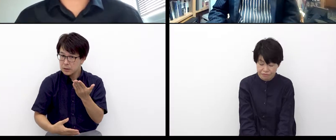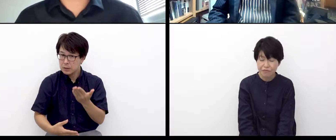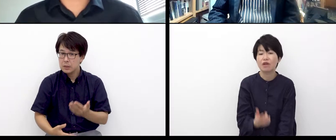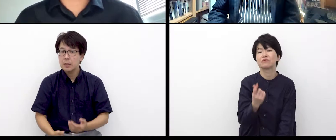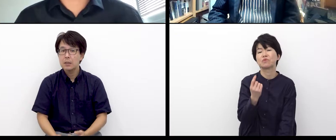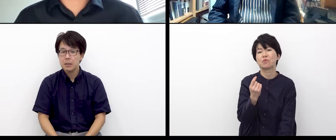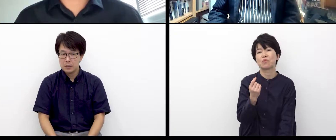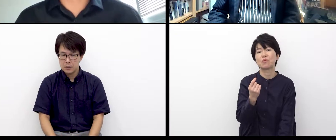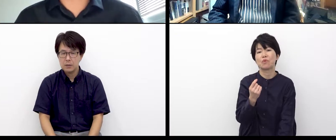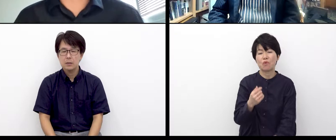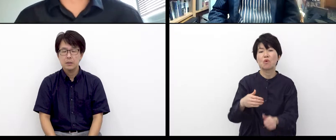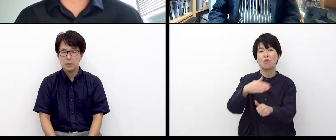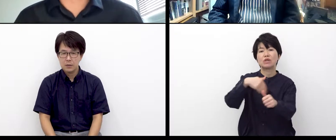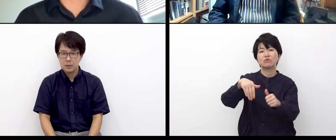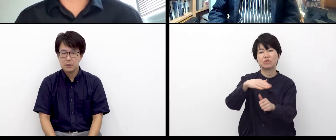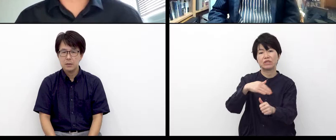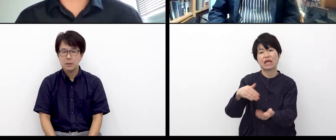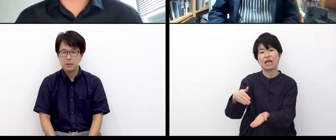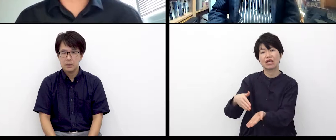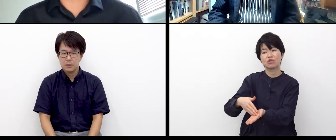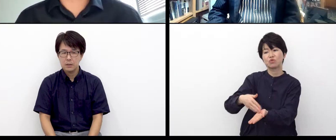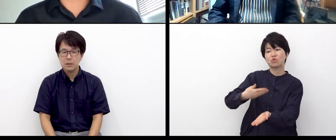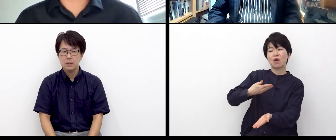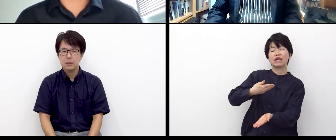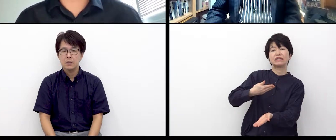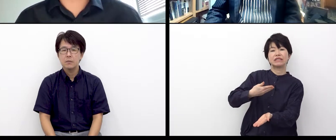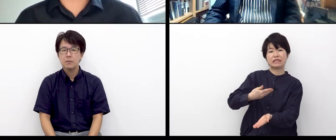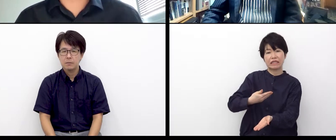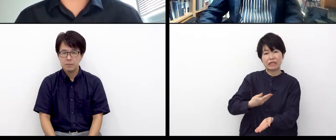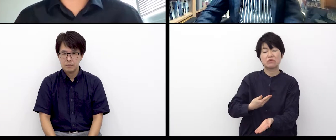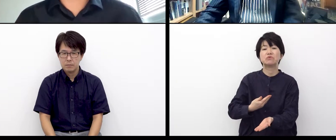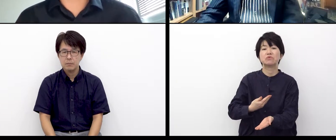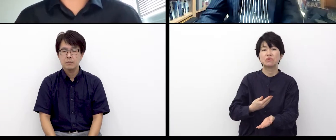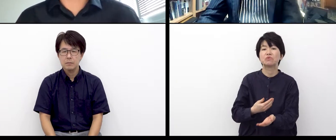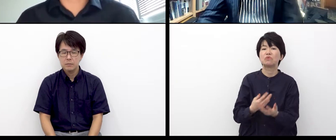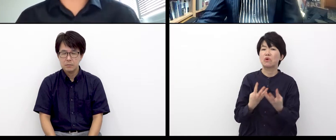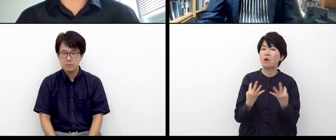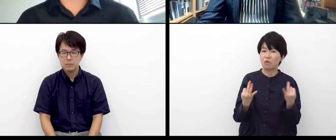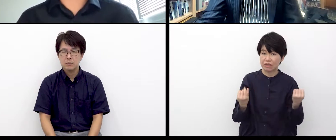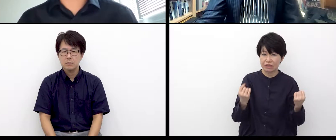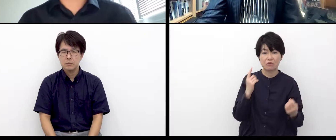isolated, or alienated. OGAWA: Ummm, I see.